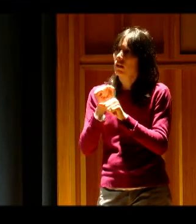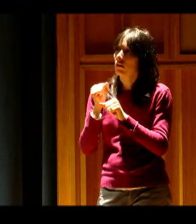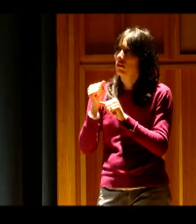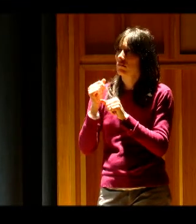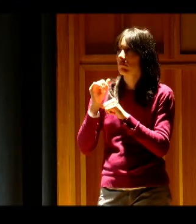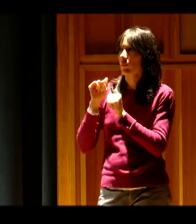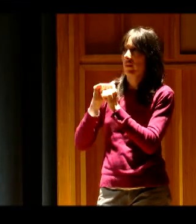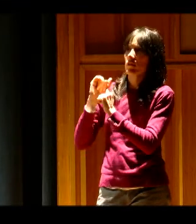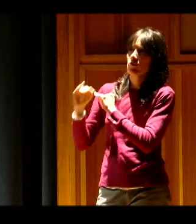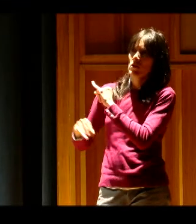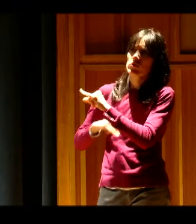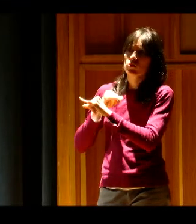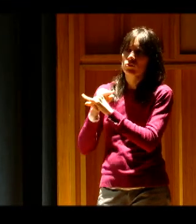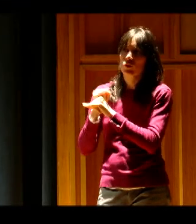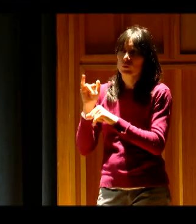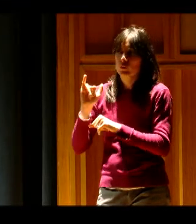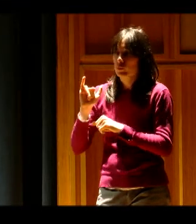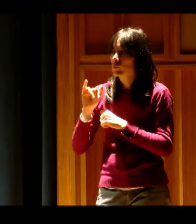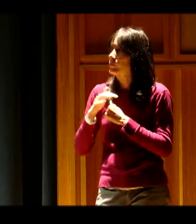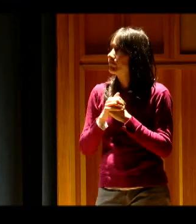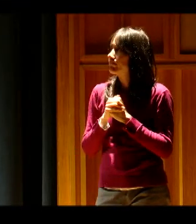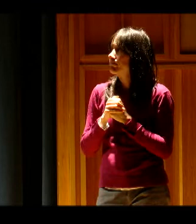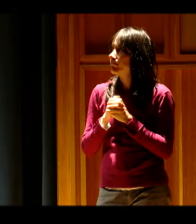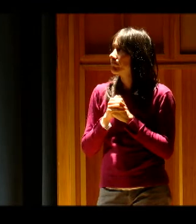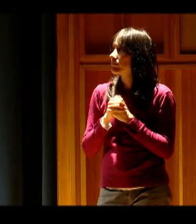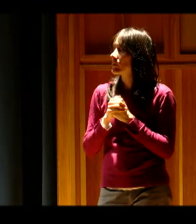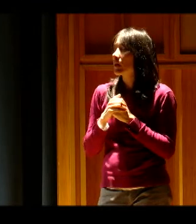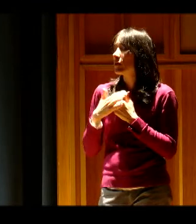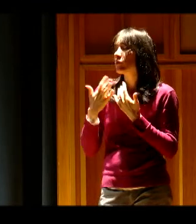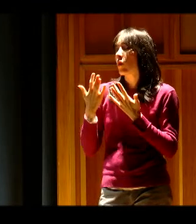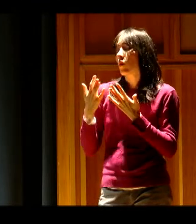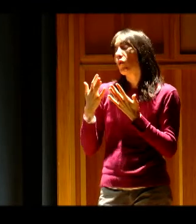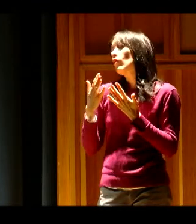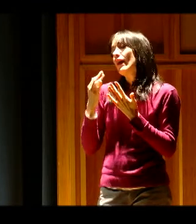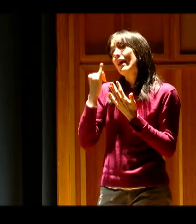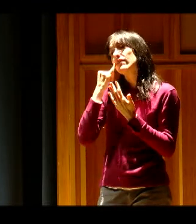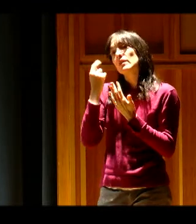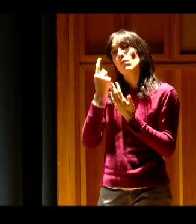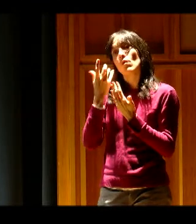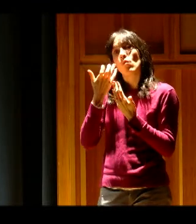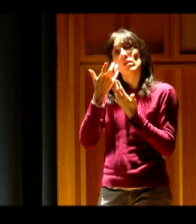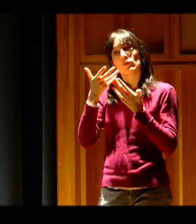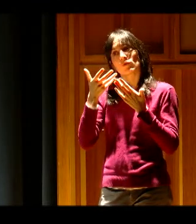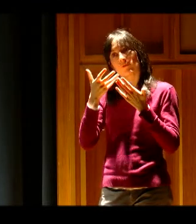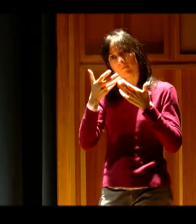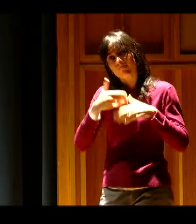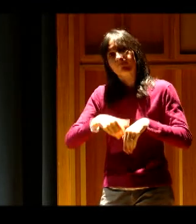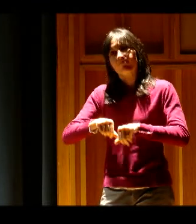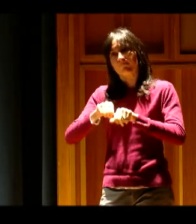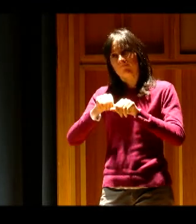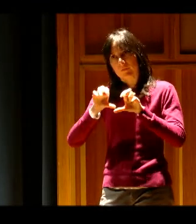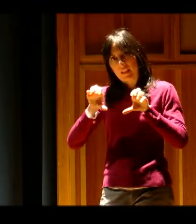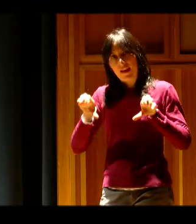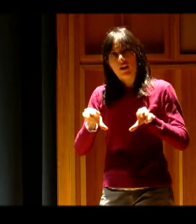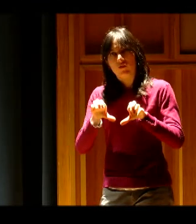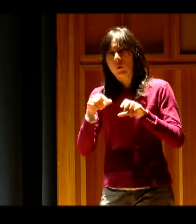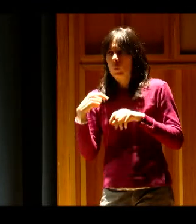Our ethos for that is if somebody wants to take action, we need to help them to do it. Whatever that takes.